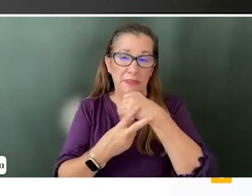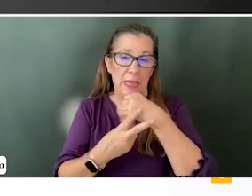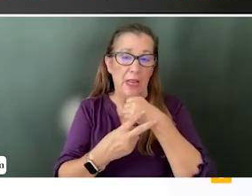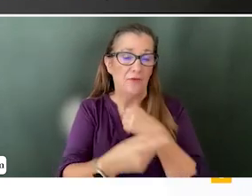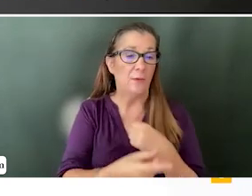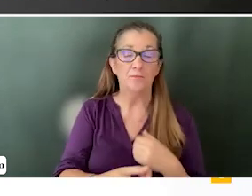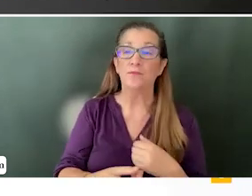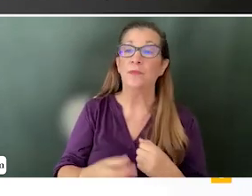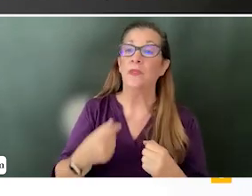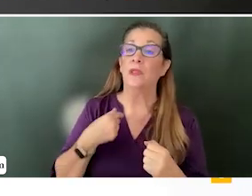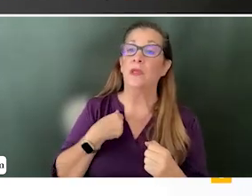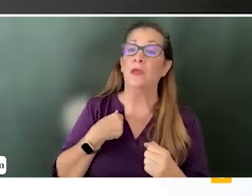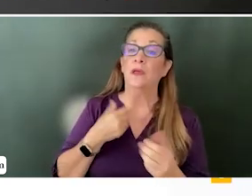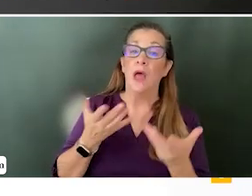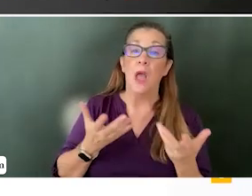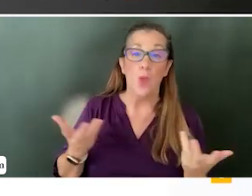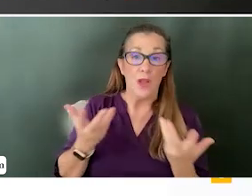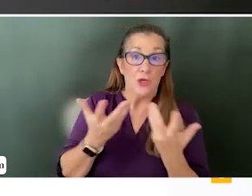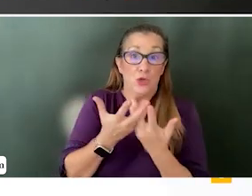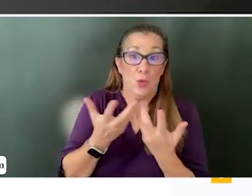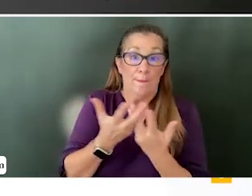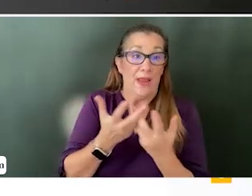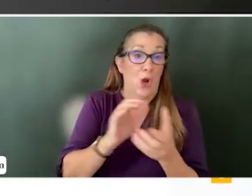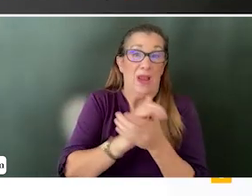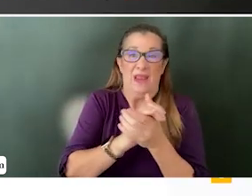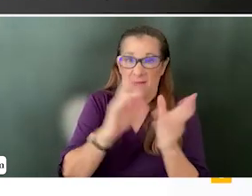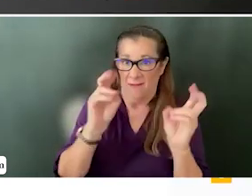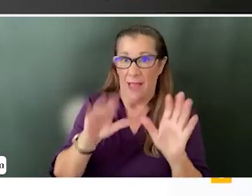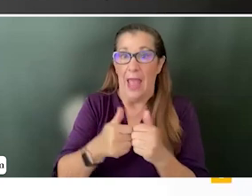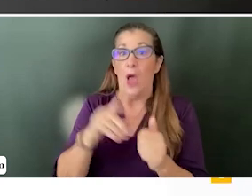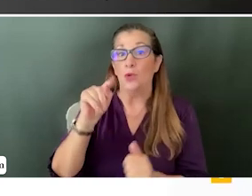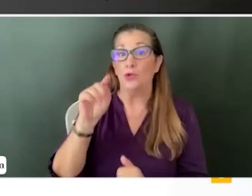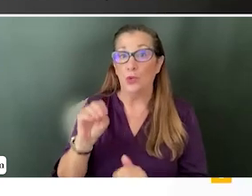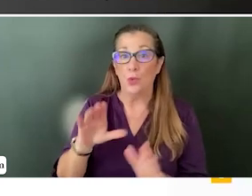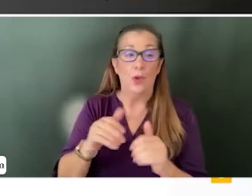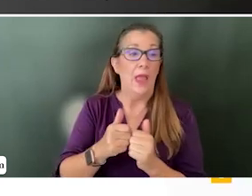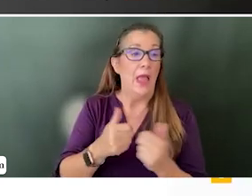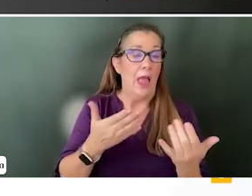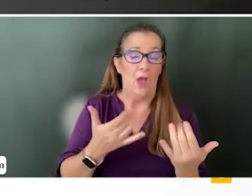Sean: I wanted to marry the like a little bit of a how to to some of the existing dilemmas in there.